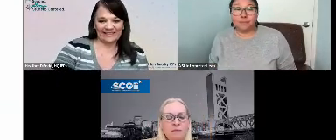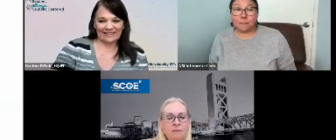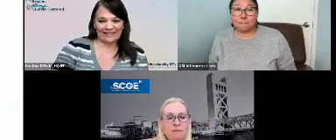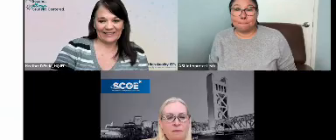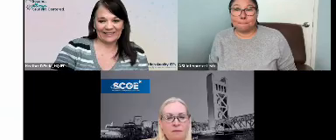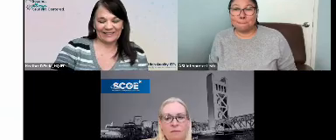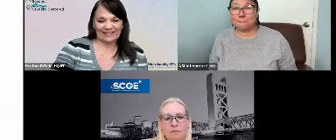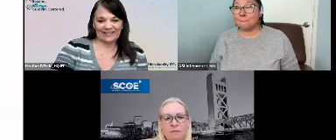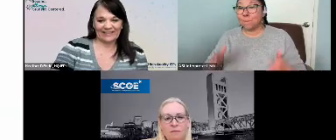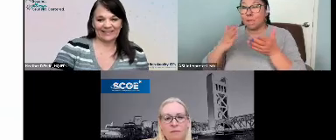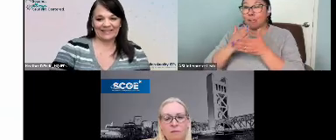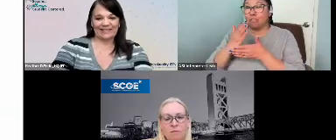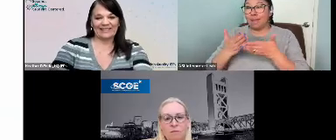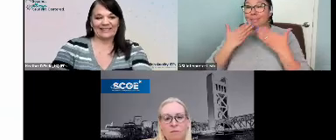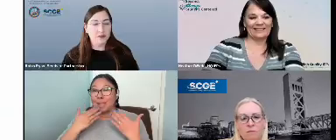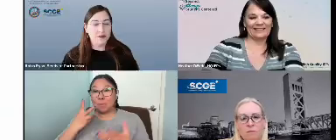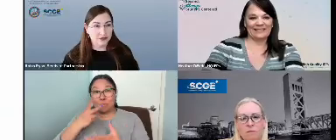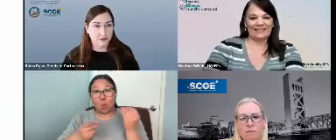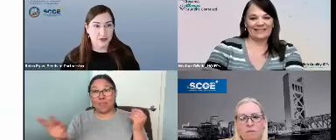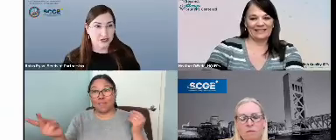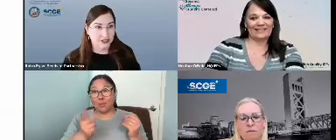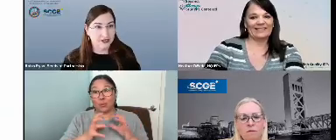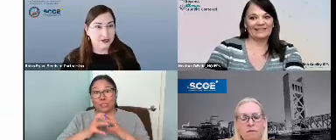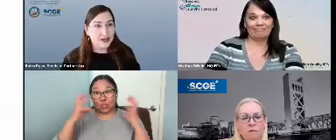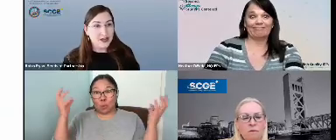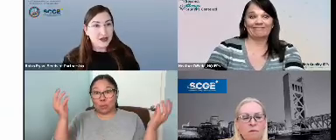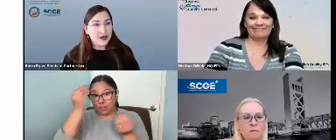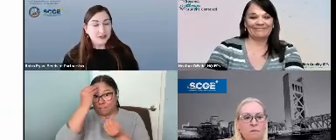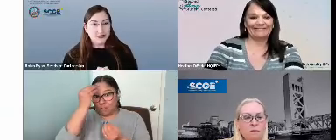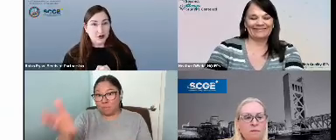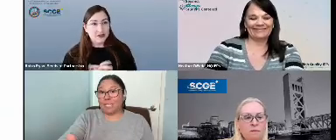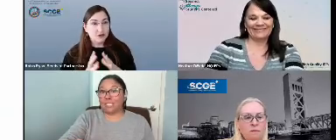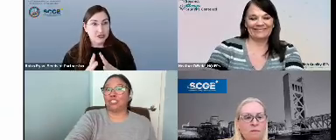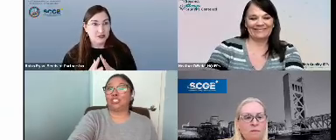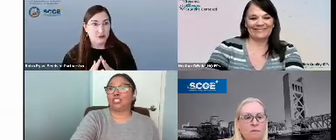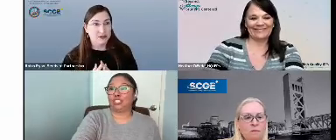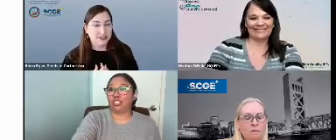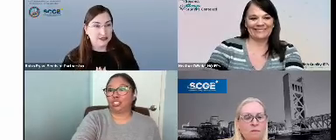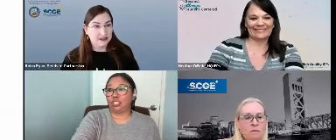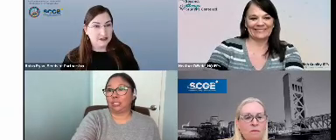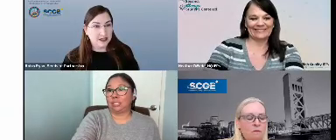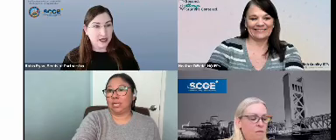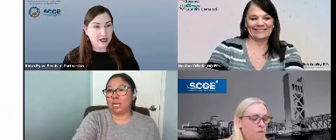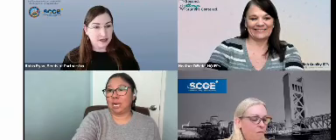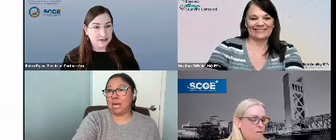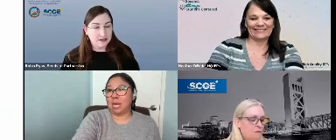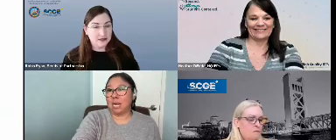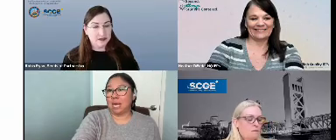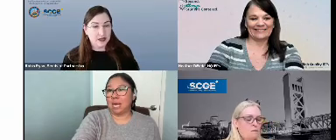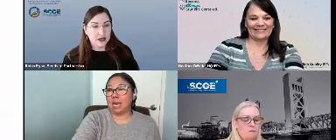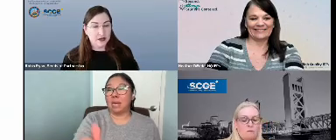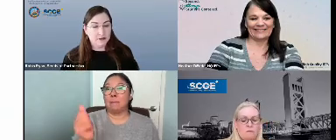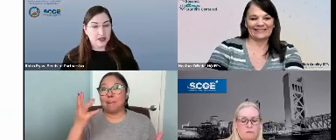right. Thank you. Thank you both of you. so much information, so many resources, and